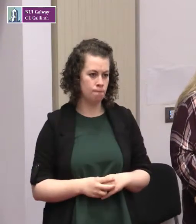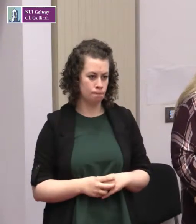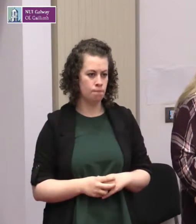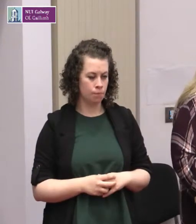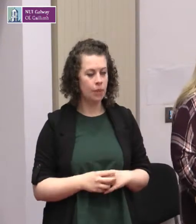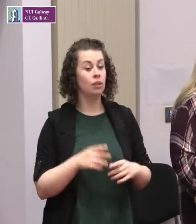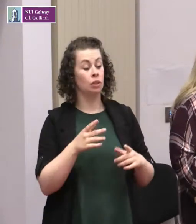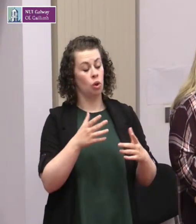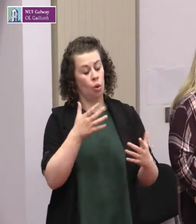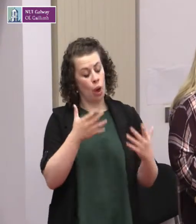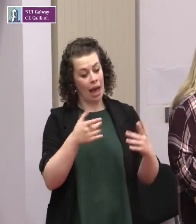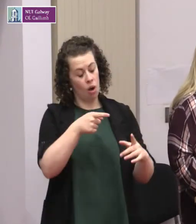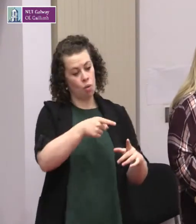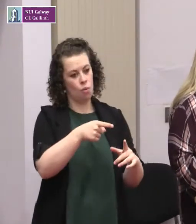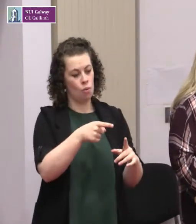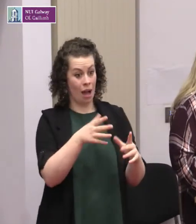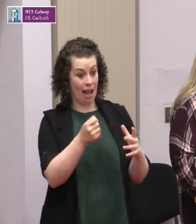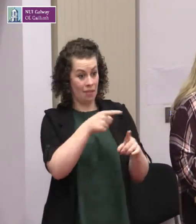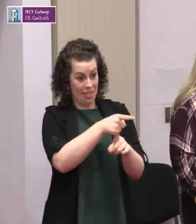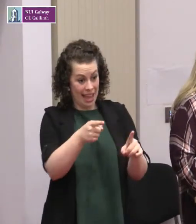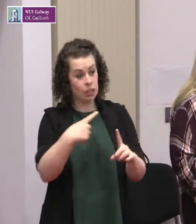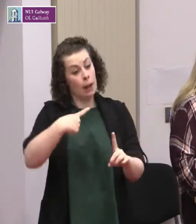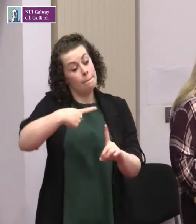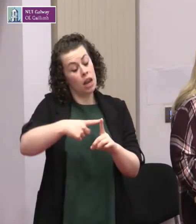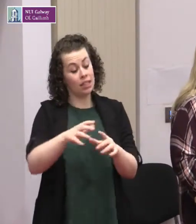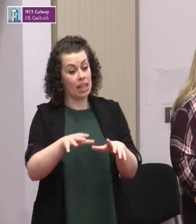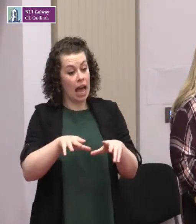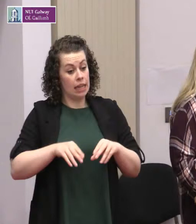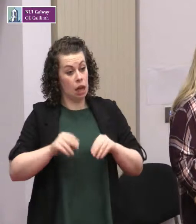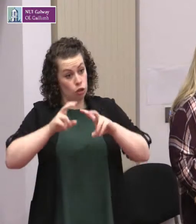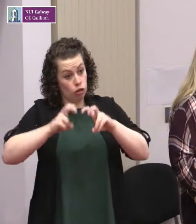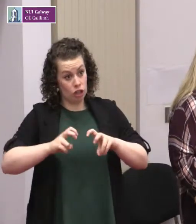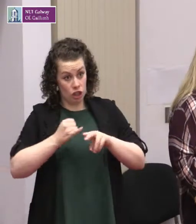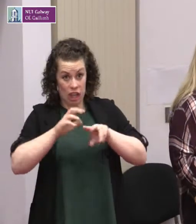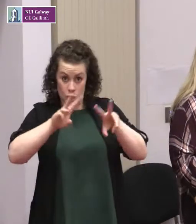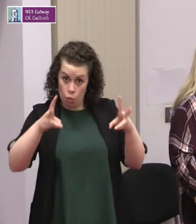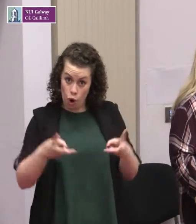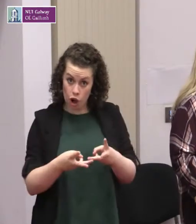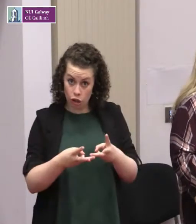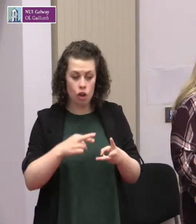Feeding into that is the notion that adoption research around the world creates this body